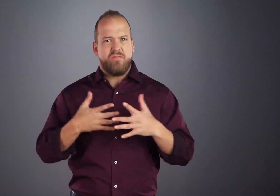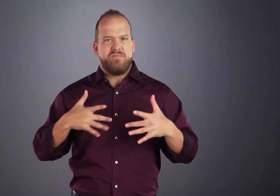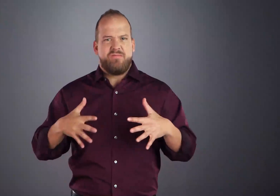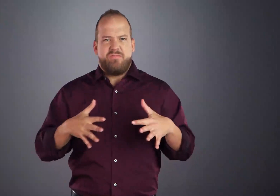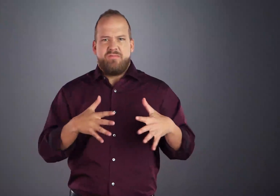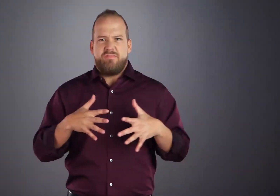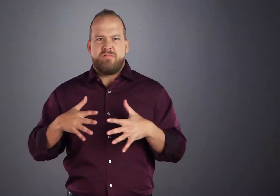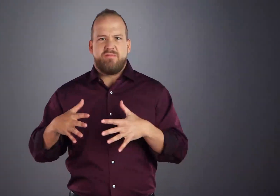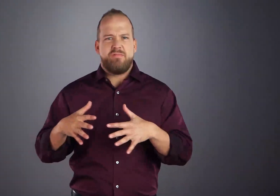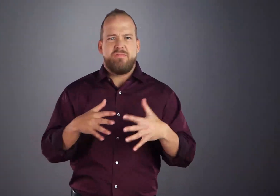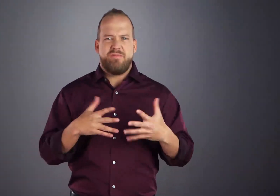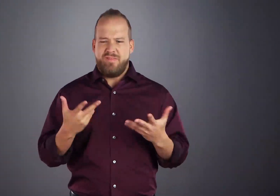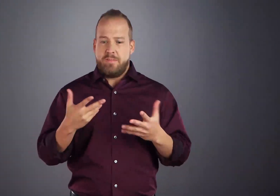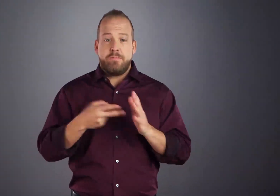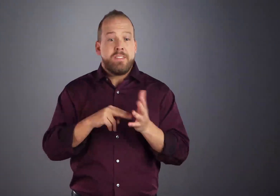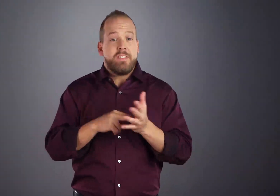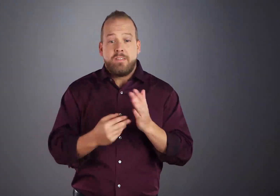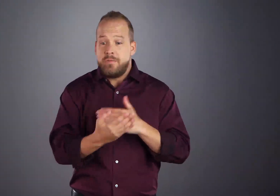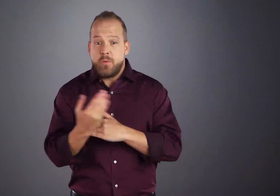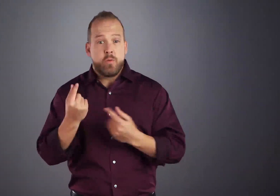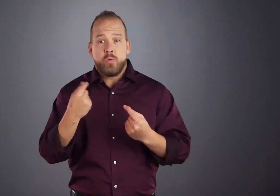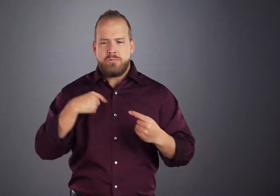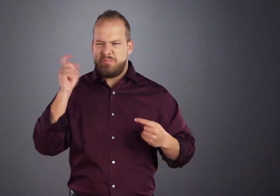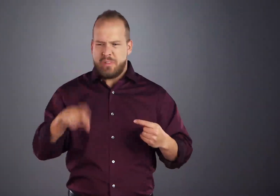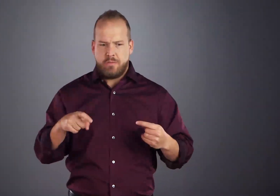I could control the situation,